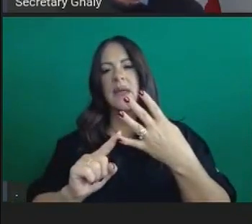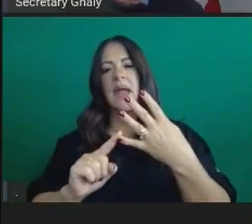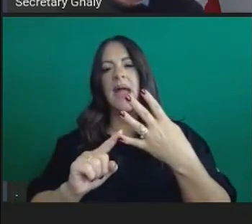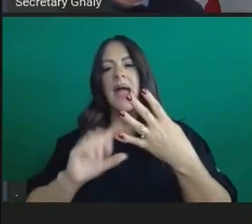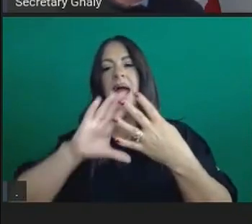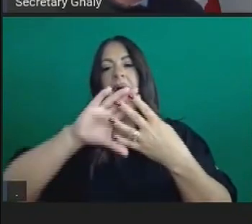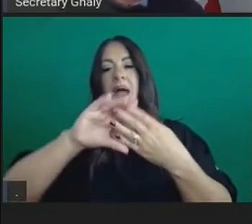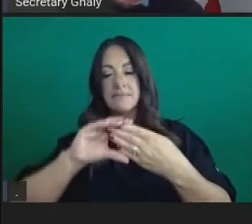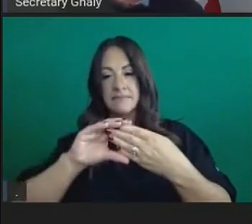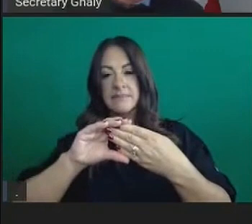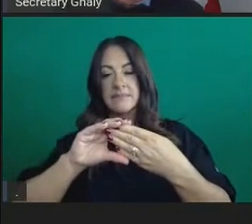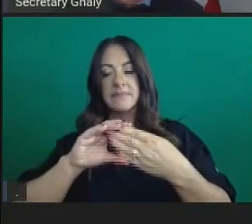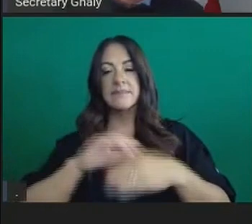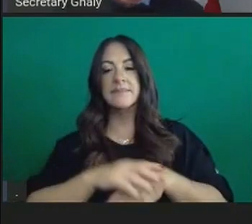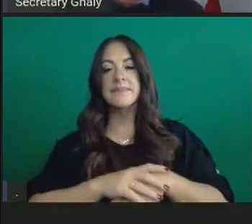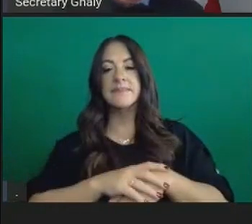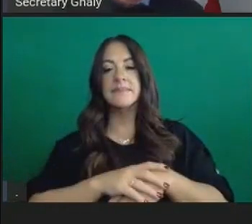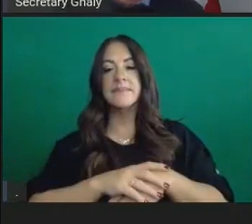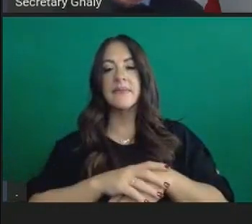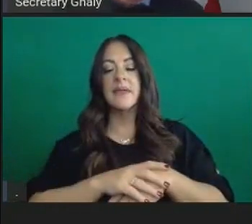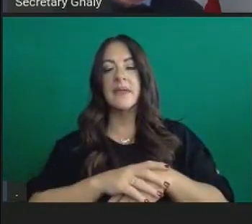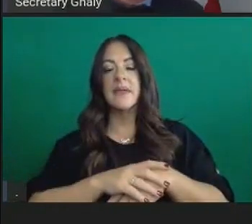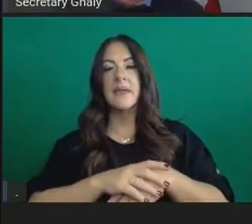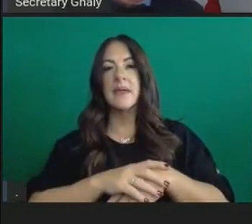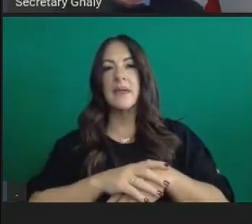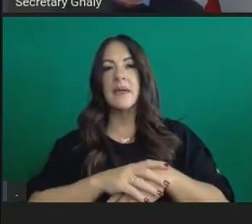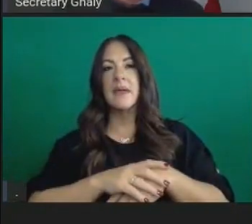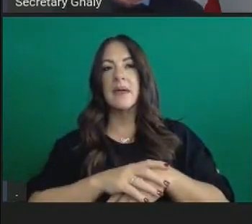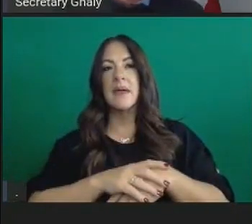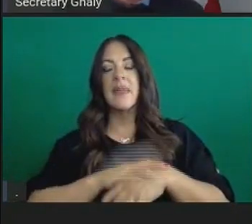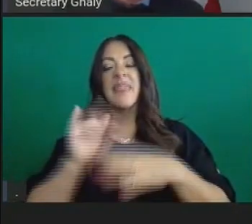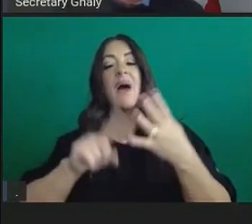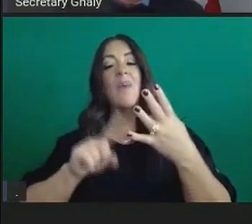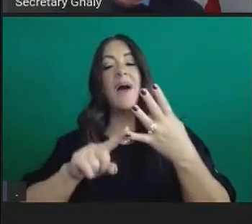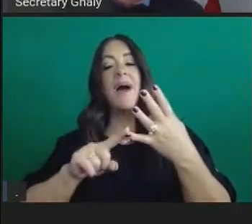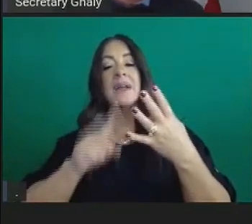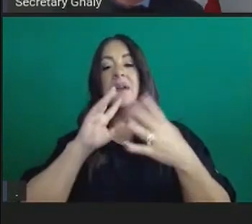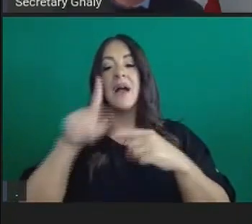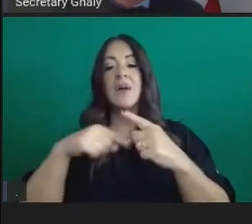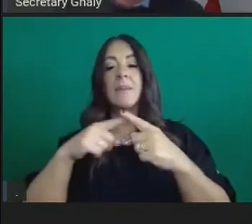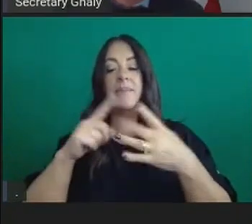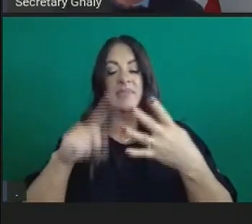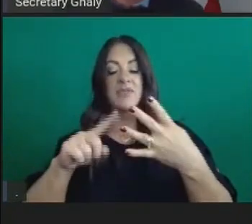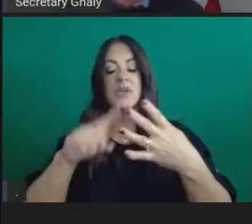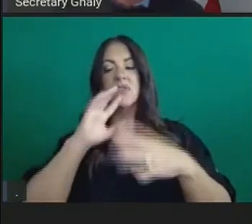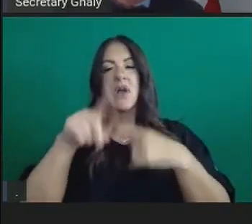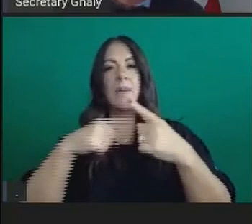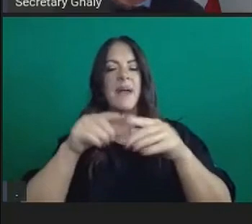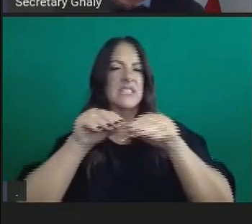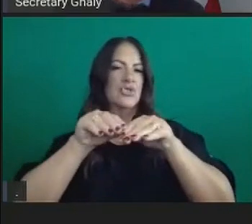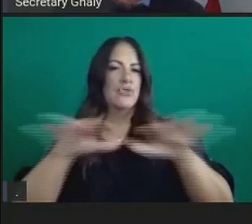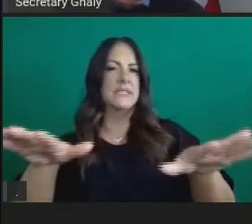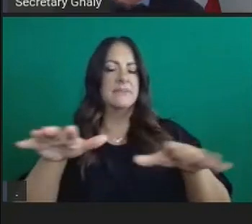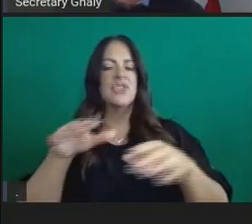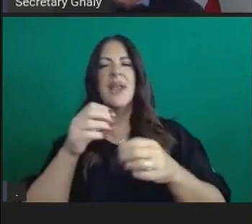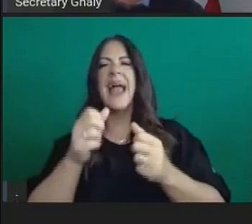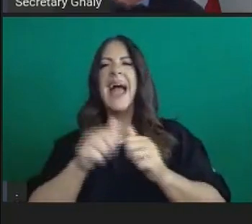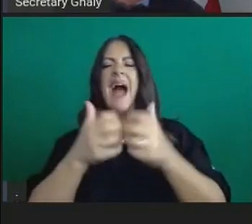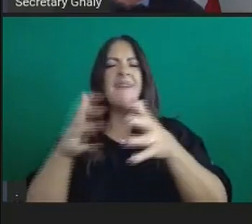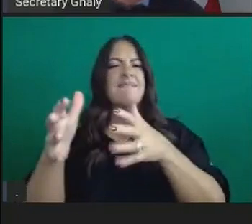THAT SEVEN DAY AVERAGE CASE RATE IS A KEY FACTOR TO HELP US MATERIAL THIS PROJECTION. THEN OF COURSE IT'S ABOUT